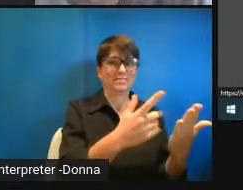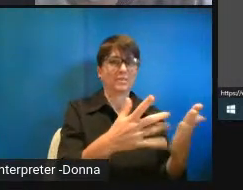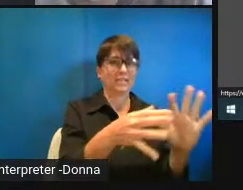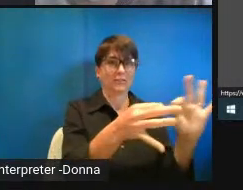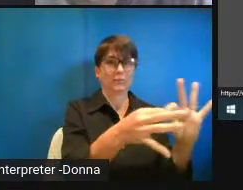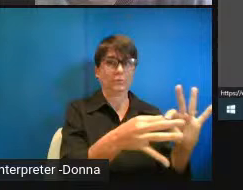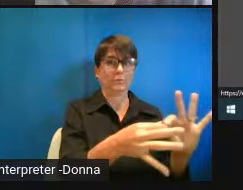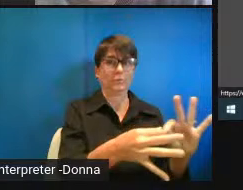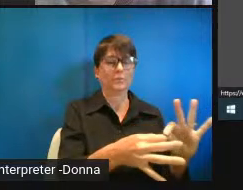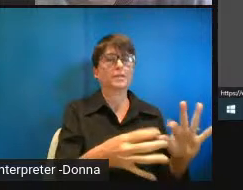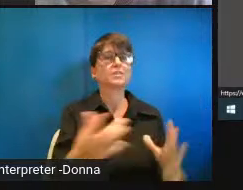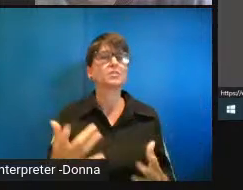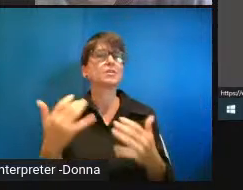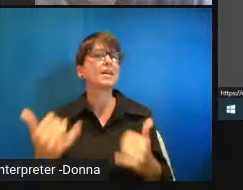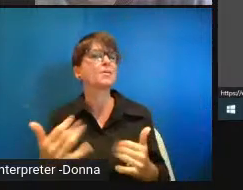Because otherwise